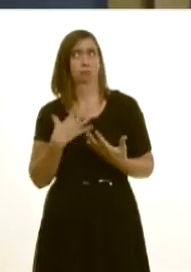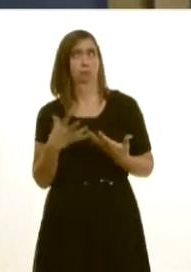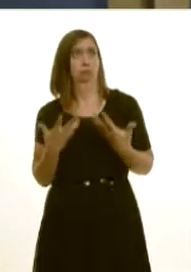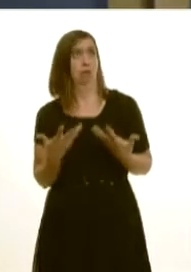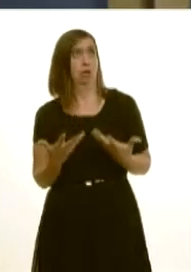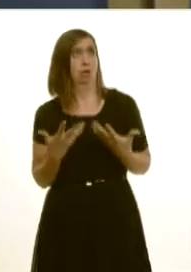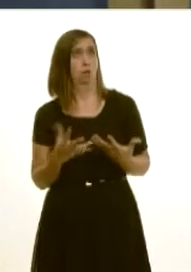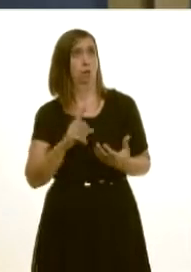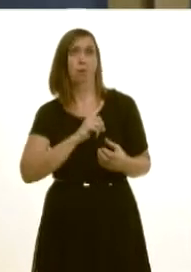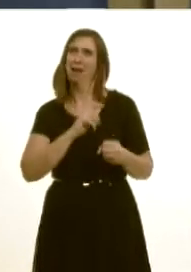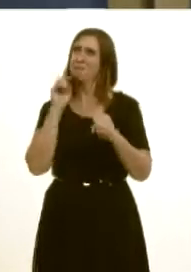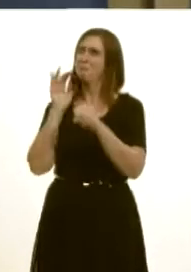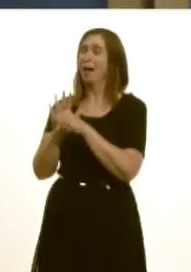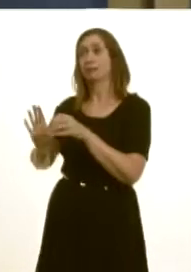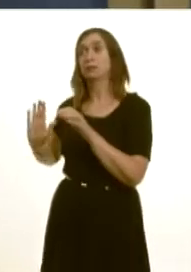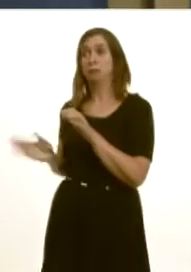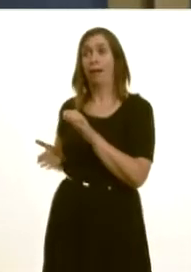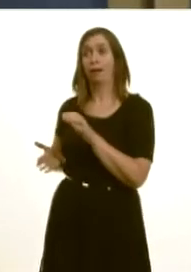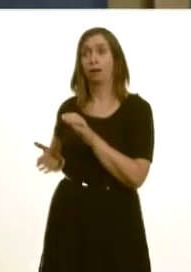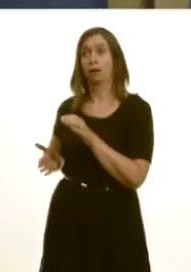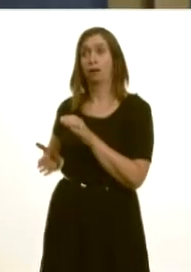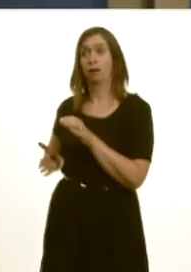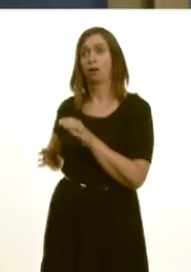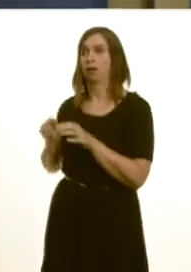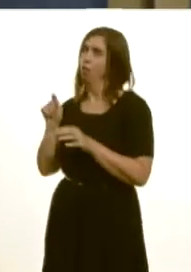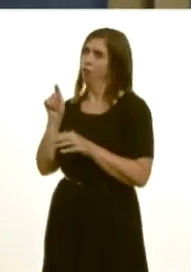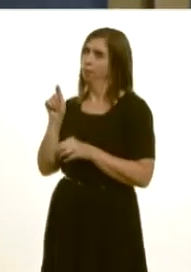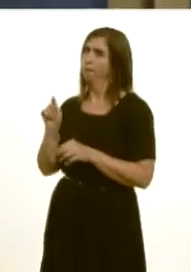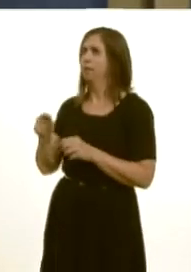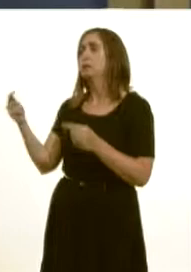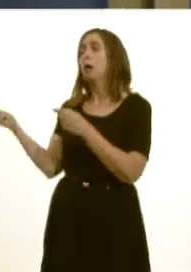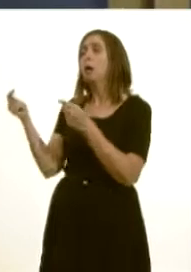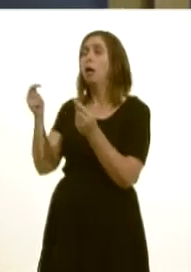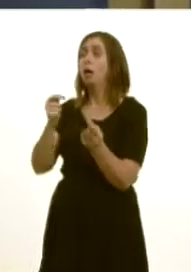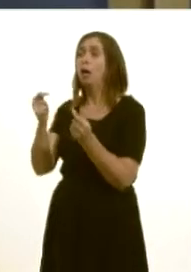as with the ban on smacking, which is possibly the longest debate in world politics, I do